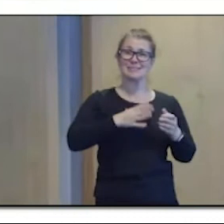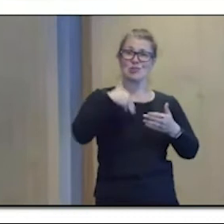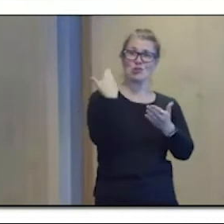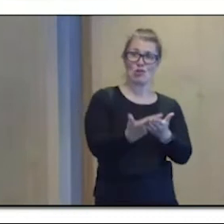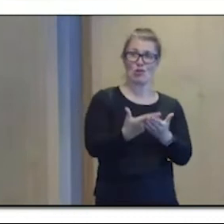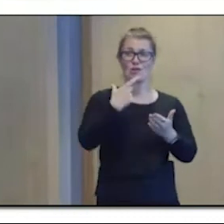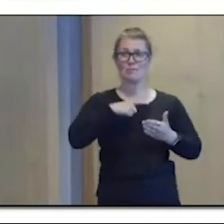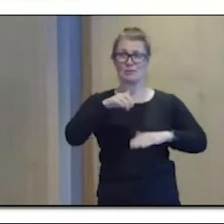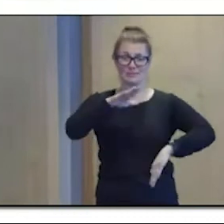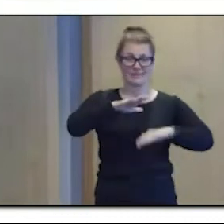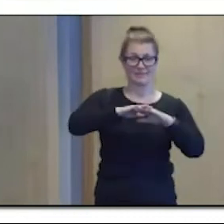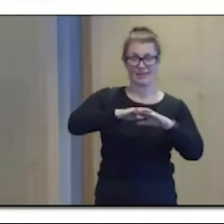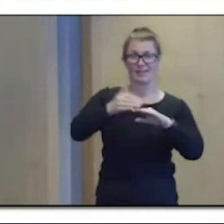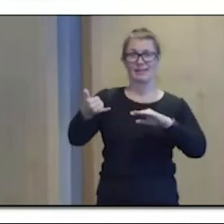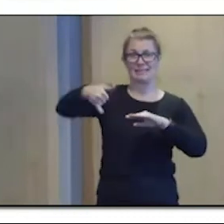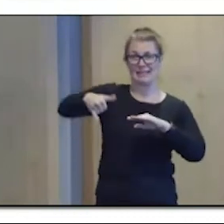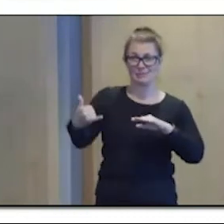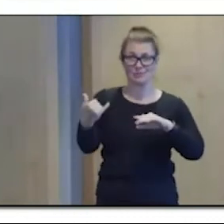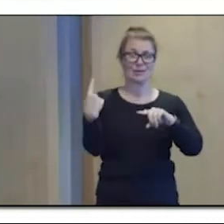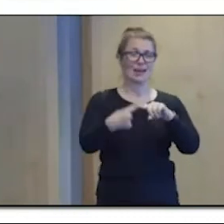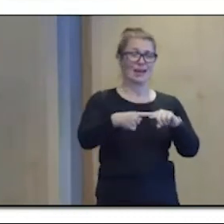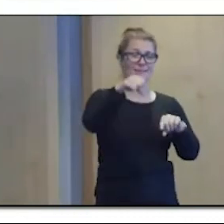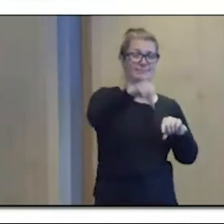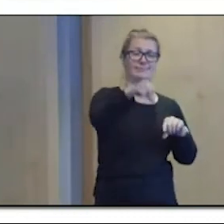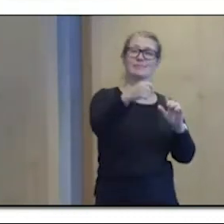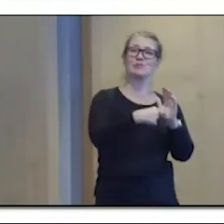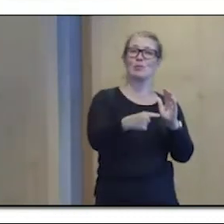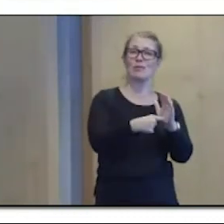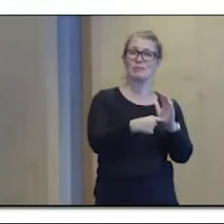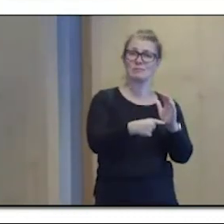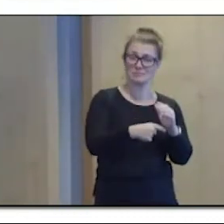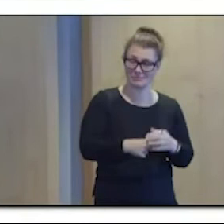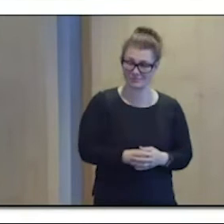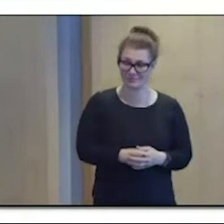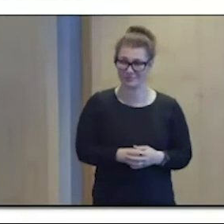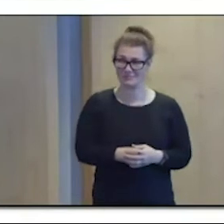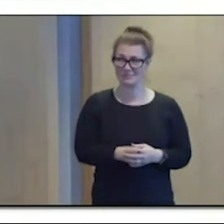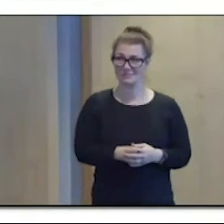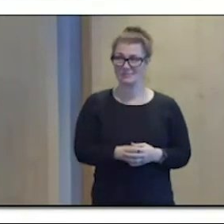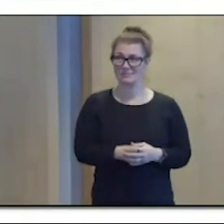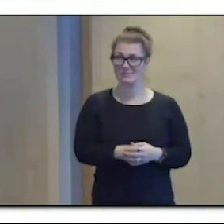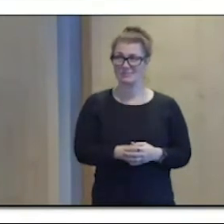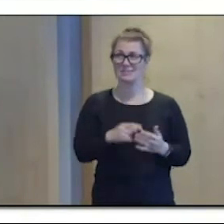kettles and flush the toilets. And that's just that's very prosaic, but that is how it works